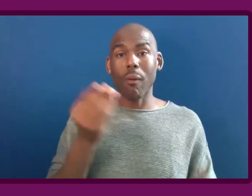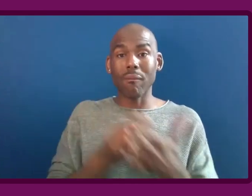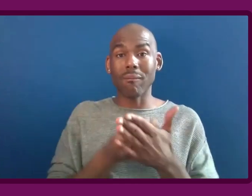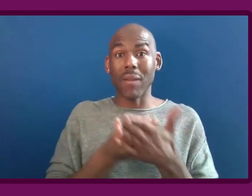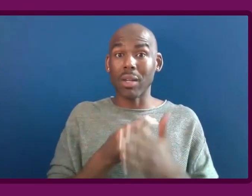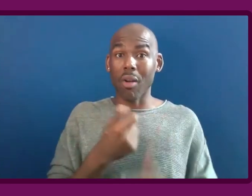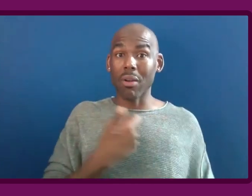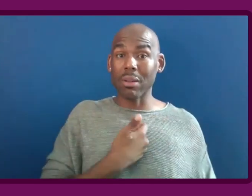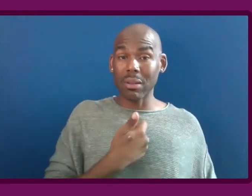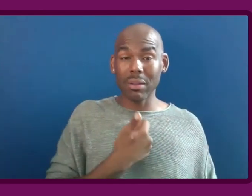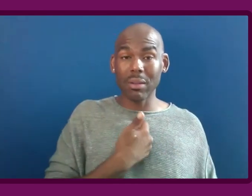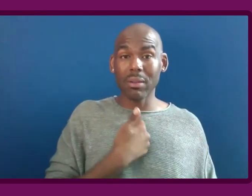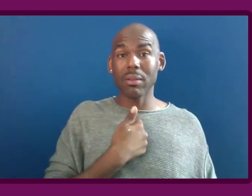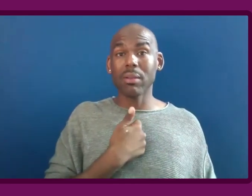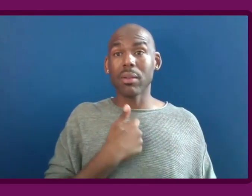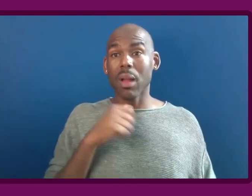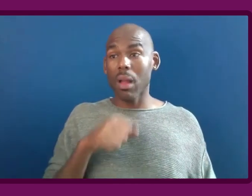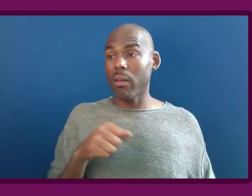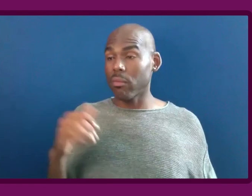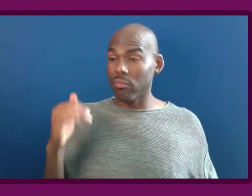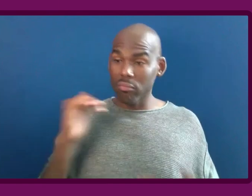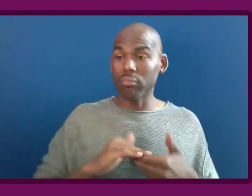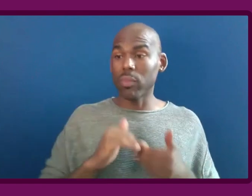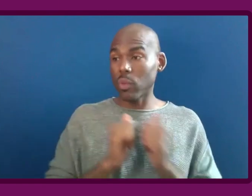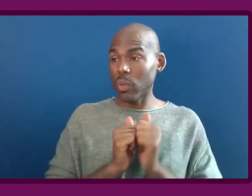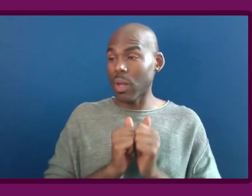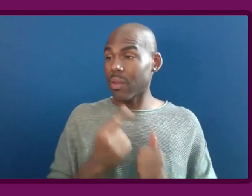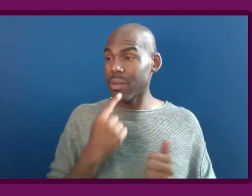your story to your family, to your friends. Or if you have a huge platform and you're